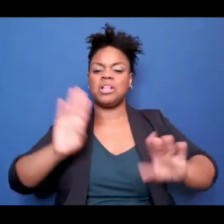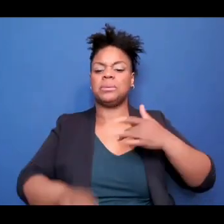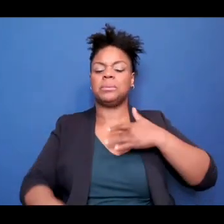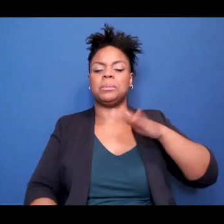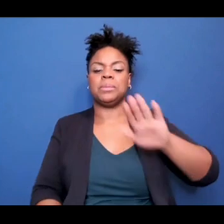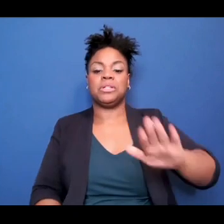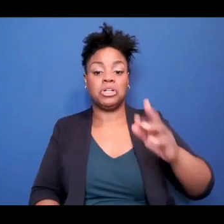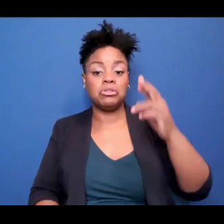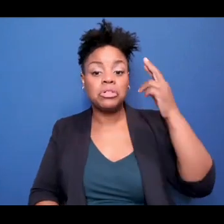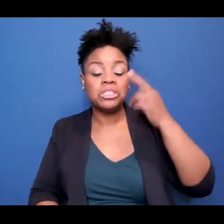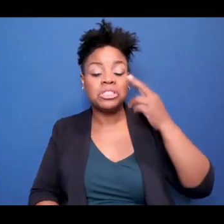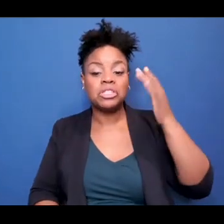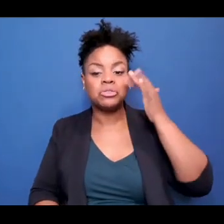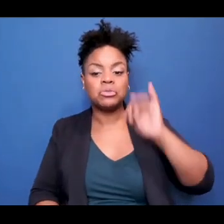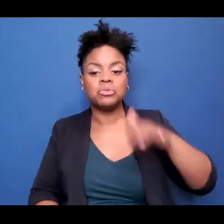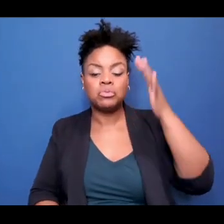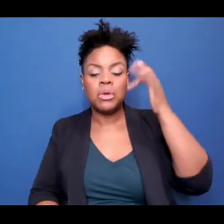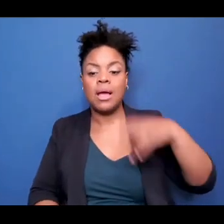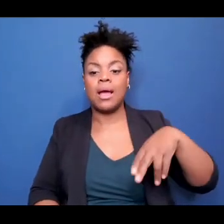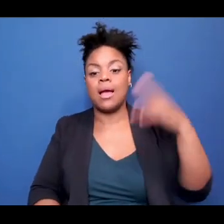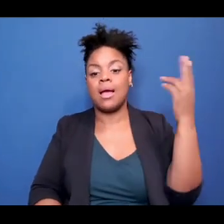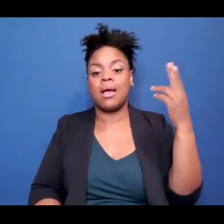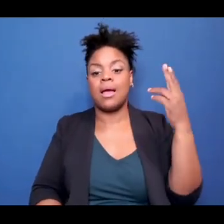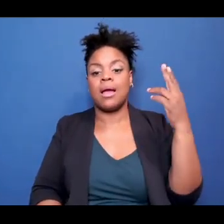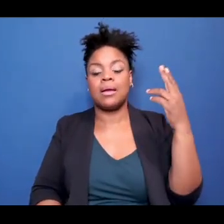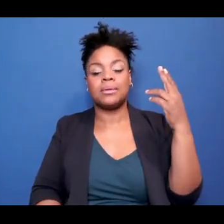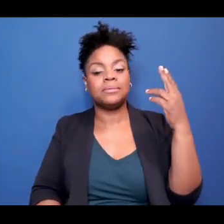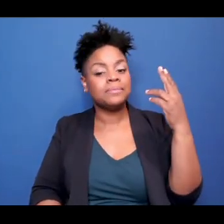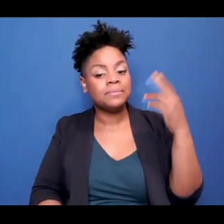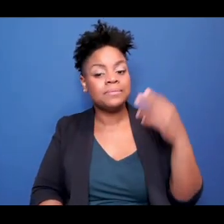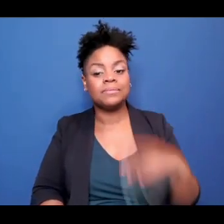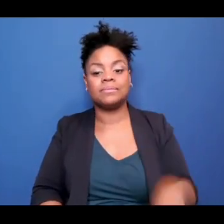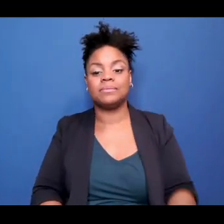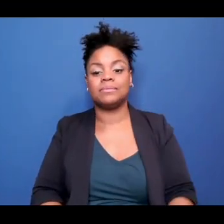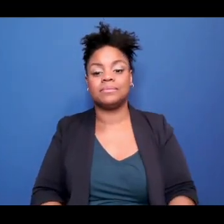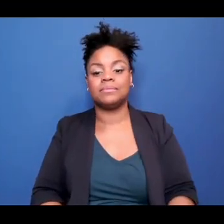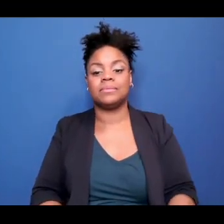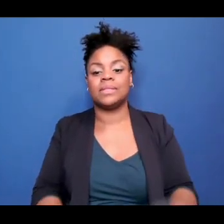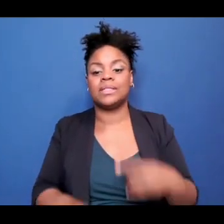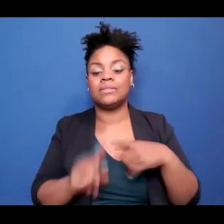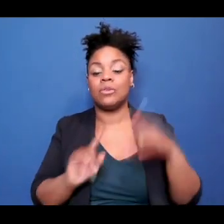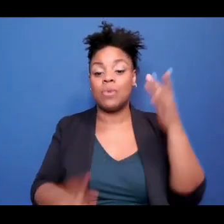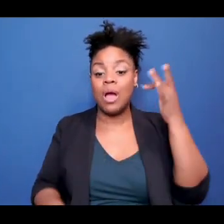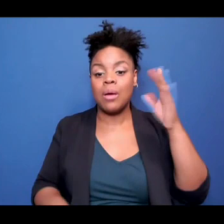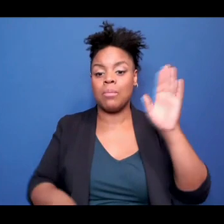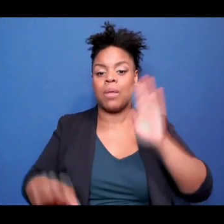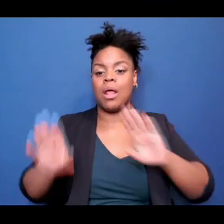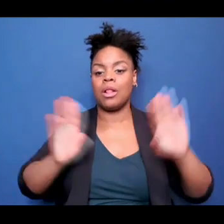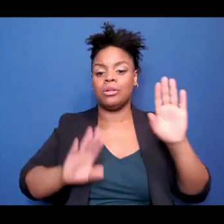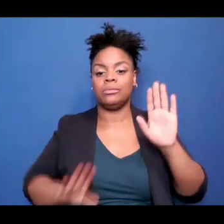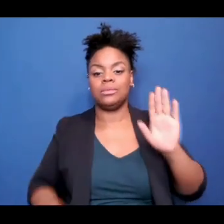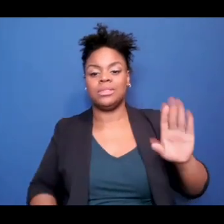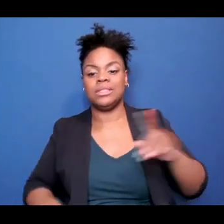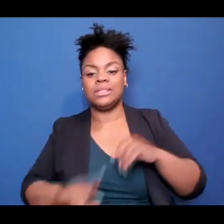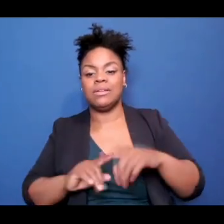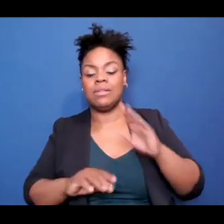DIFFERENCES AS POTENTIAL CAUSES. SO THAT SAYING THAT HYPERTENSION THAT, THE DIFFERENCES IN HYPER TENSION WERE REALLY DUE TO